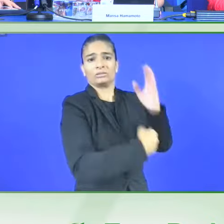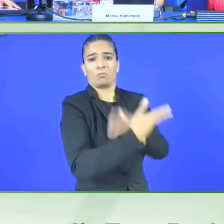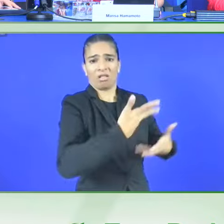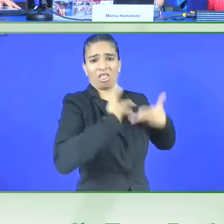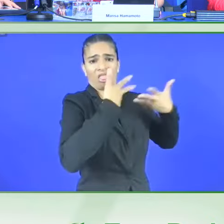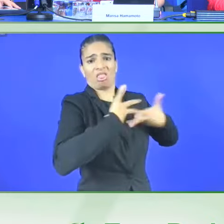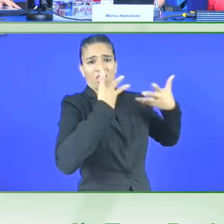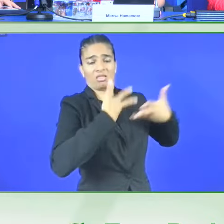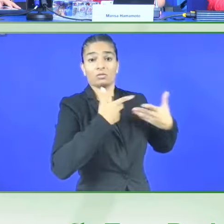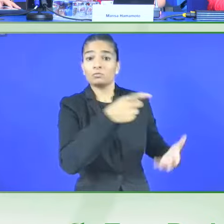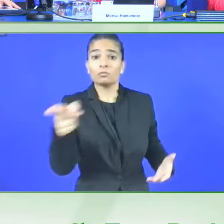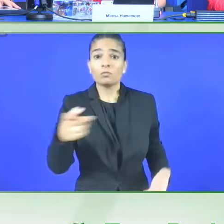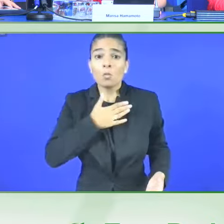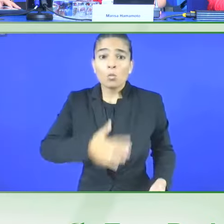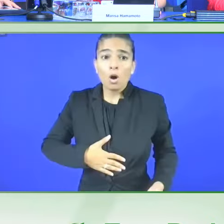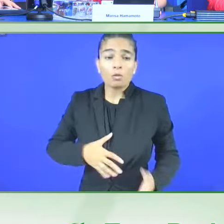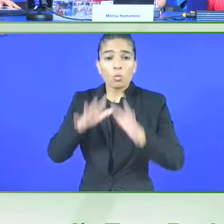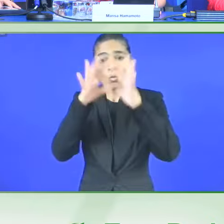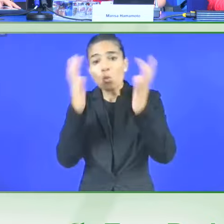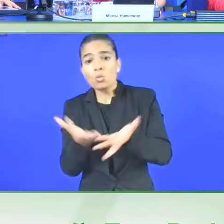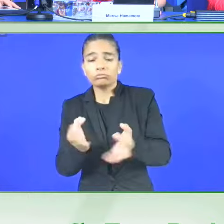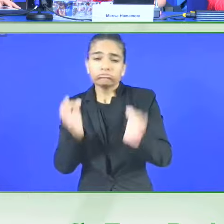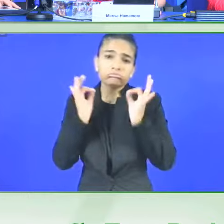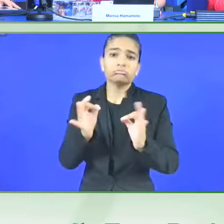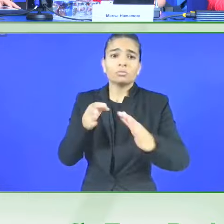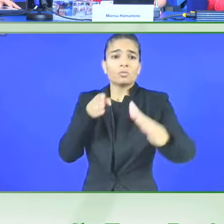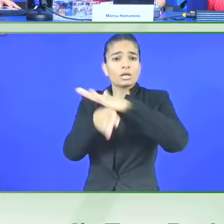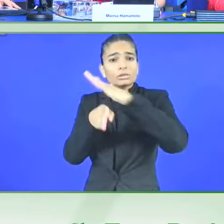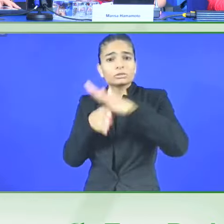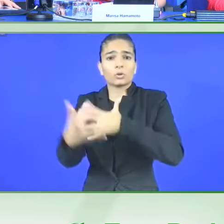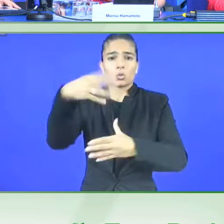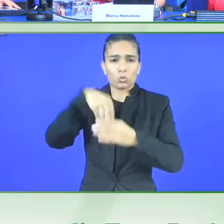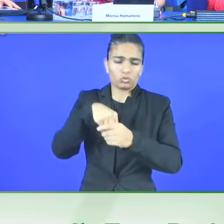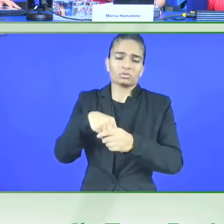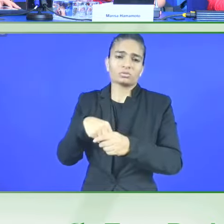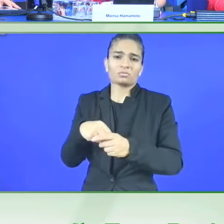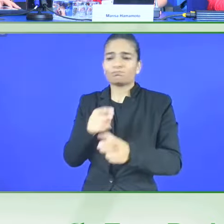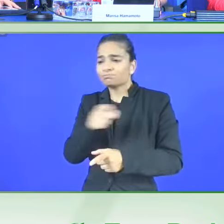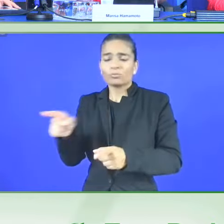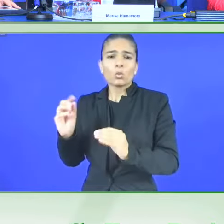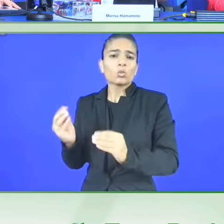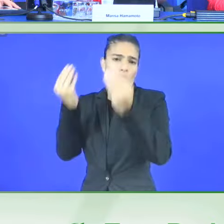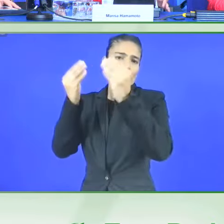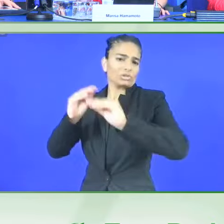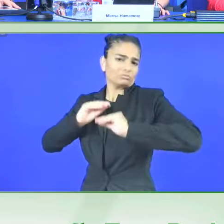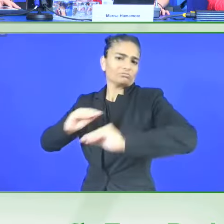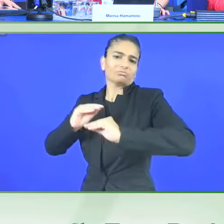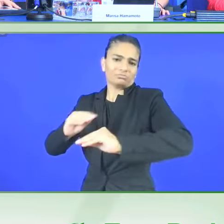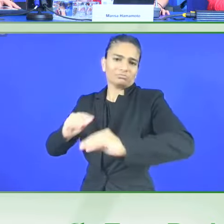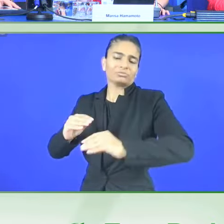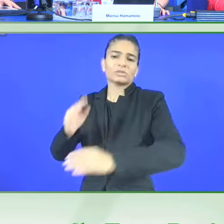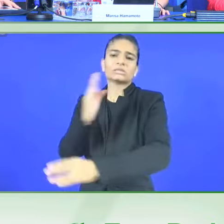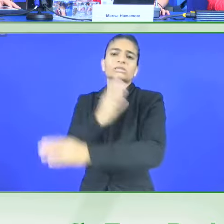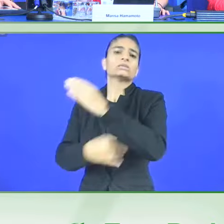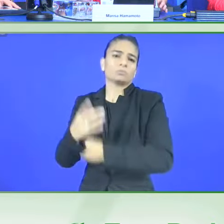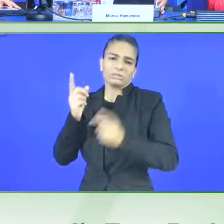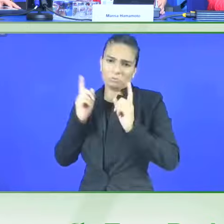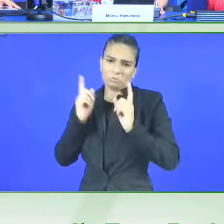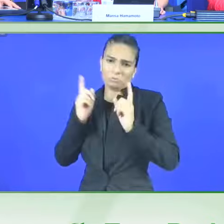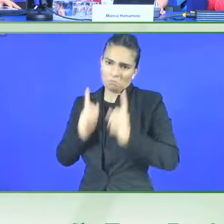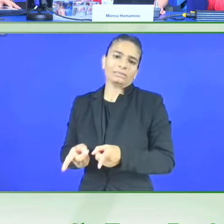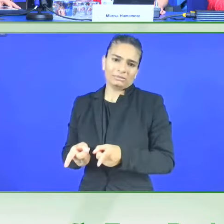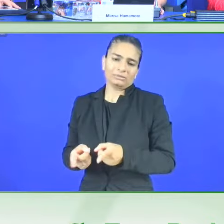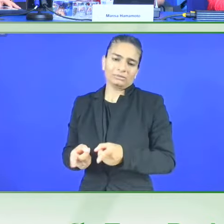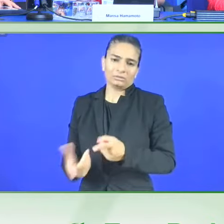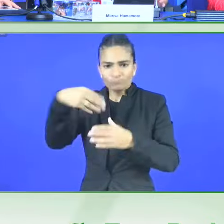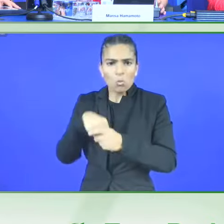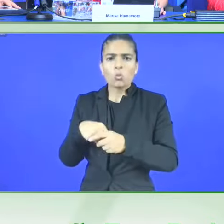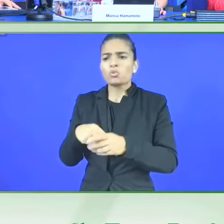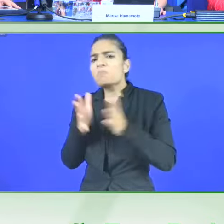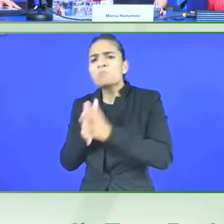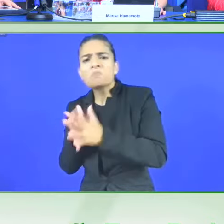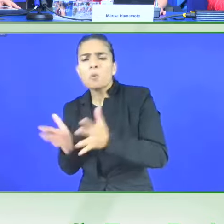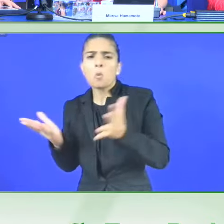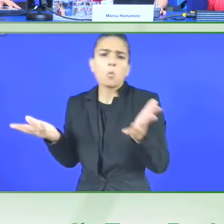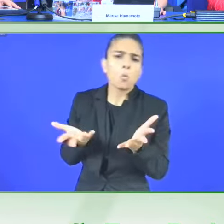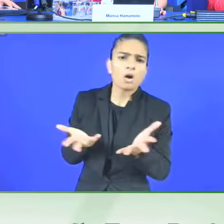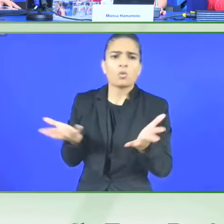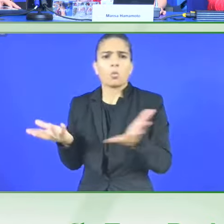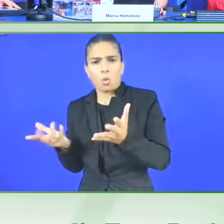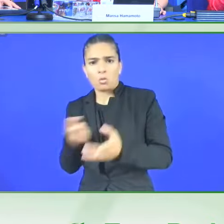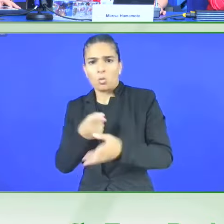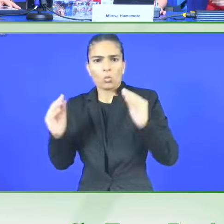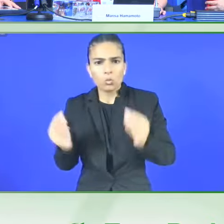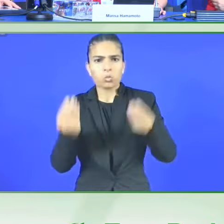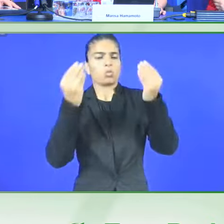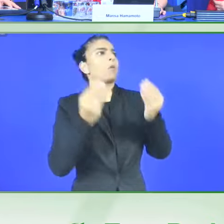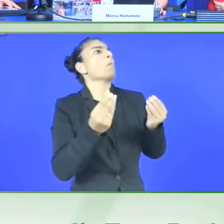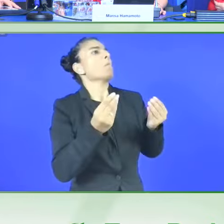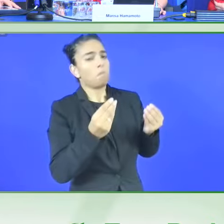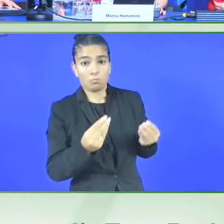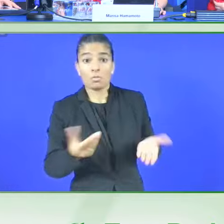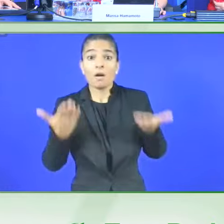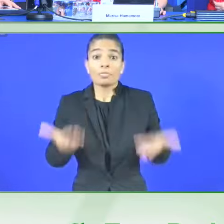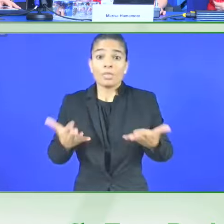My disabilities are not apparent, I am a stroke survivor, I am autistic, and I have PTSD.